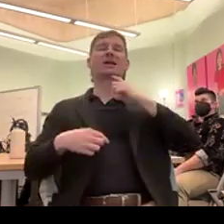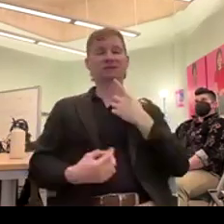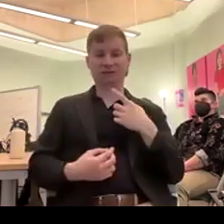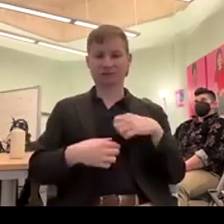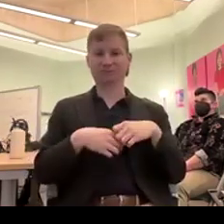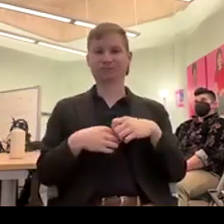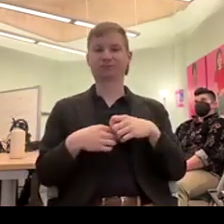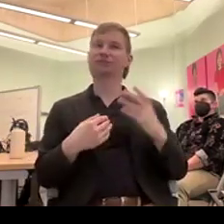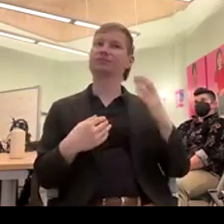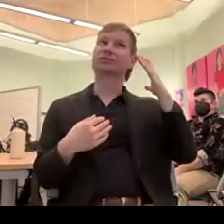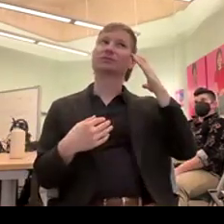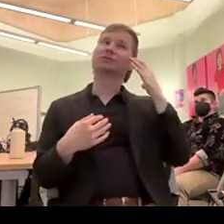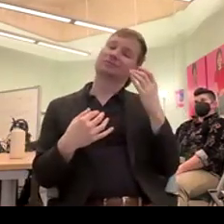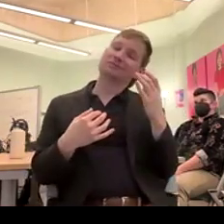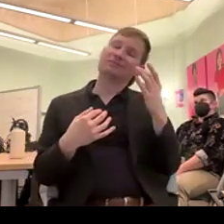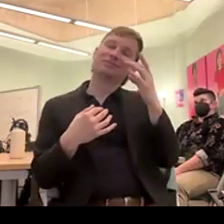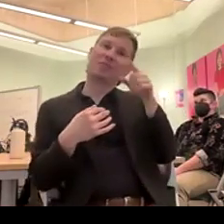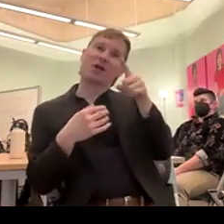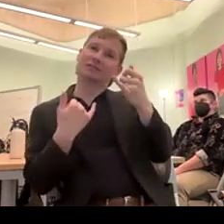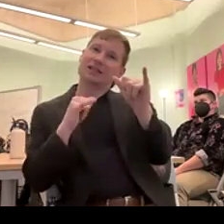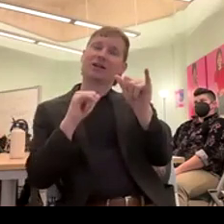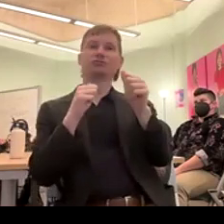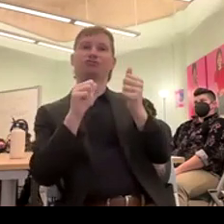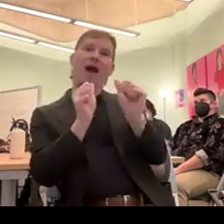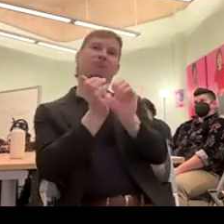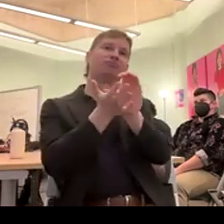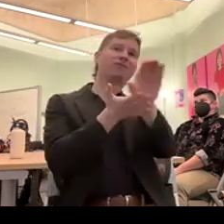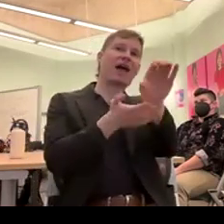Cultural Center like we do at UIC, and that's something I really miss. And I know they're